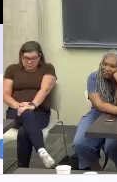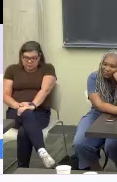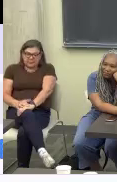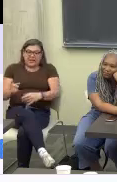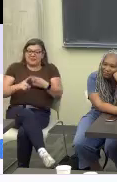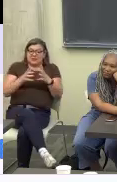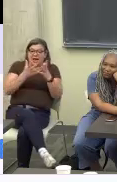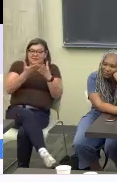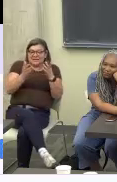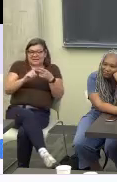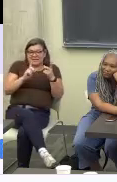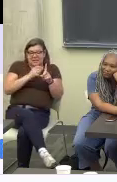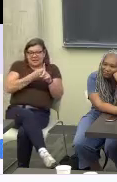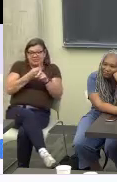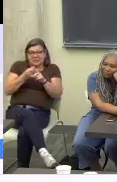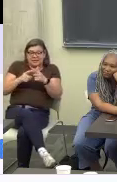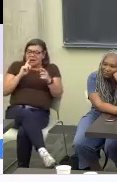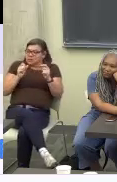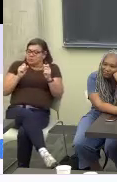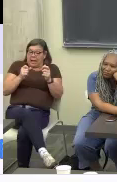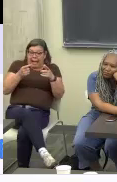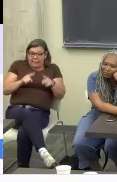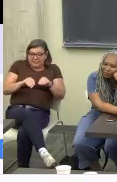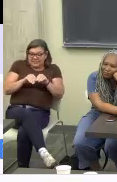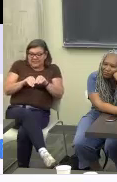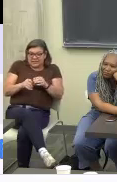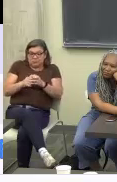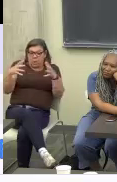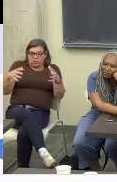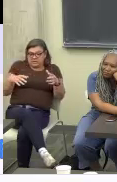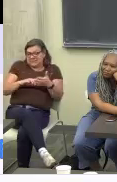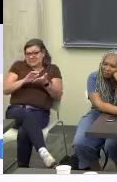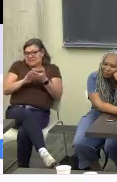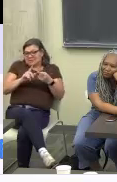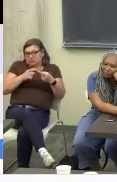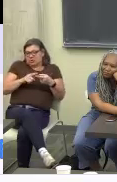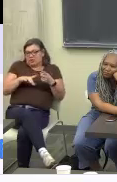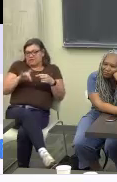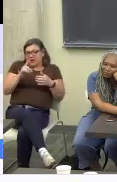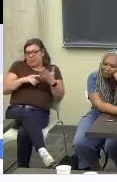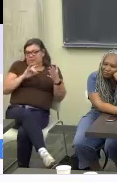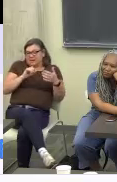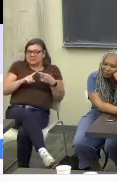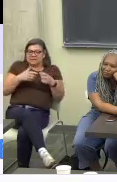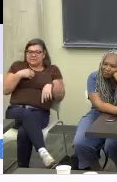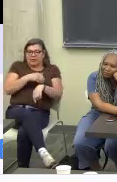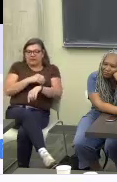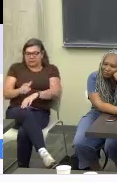really explode. It's always a struggle to find out what the next one is, but it's PowerPoints.